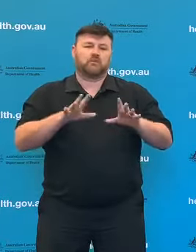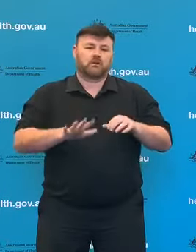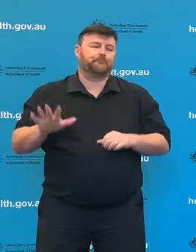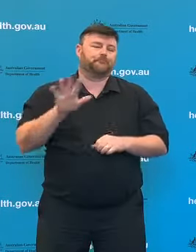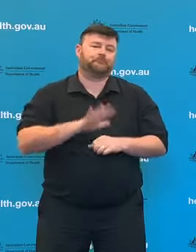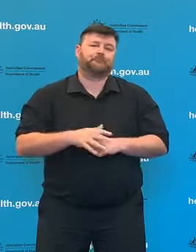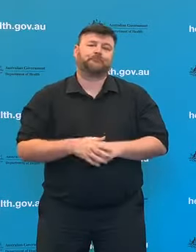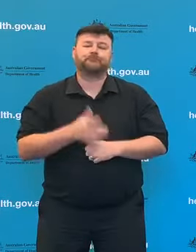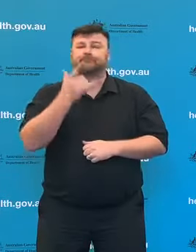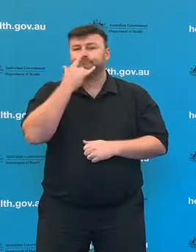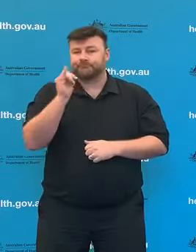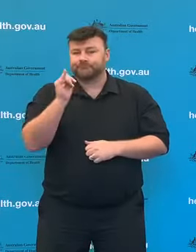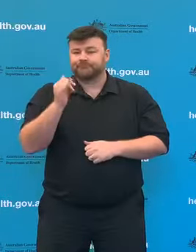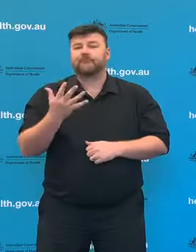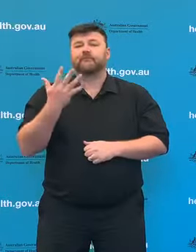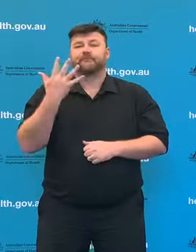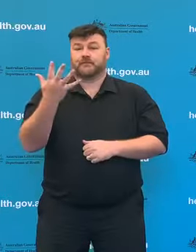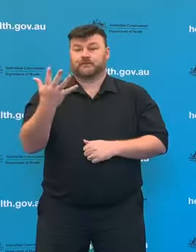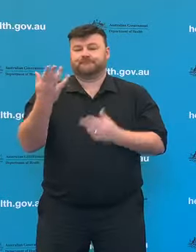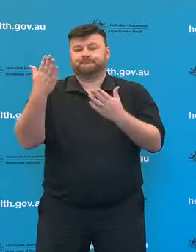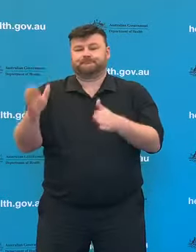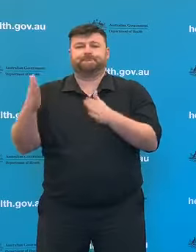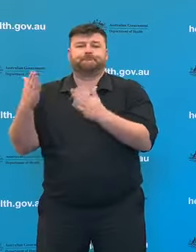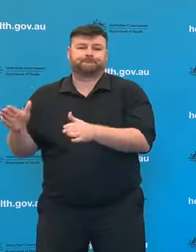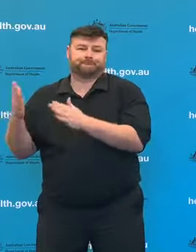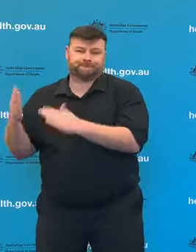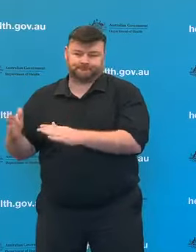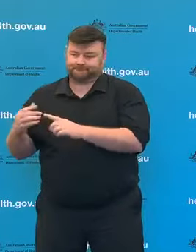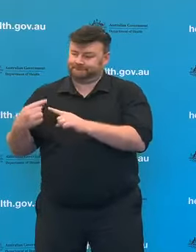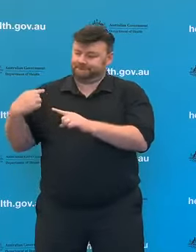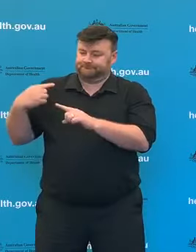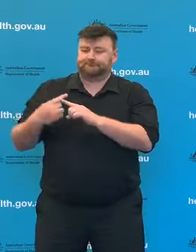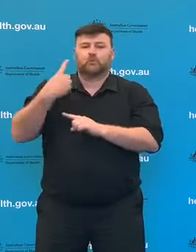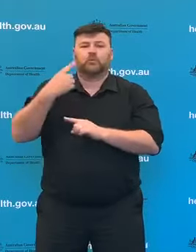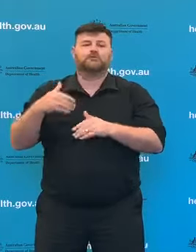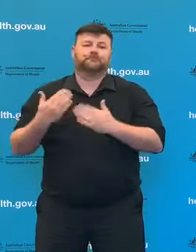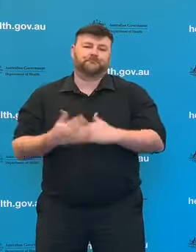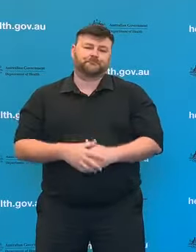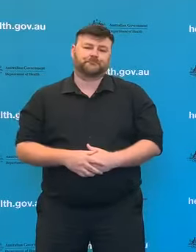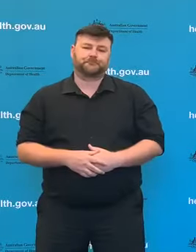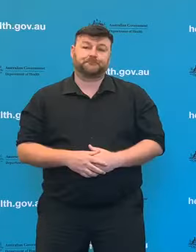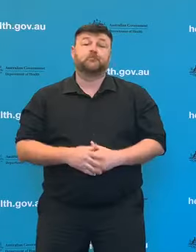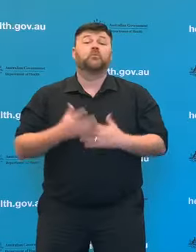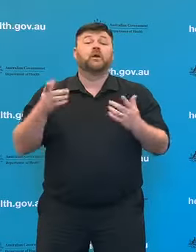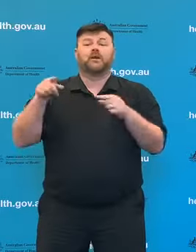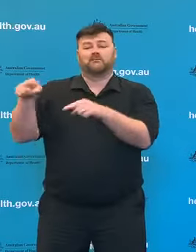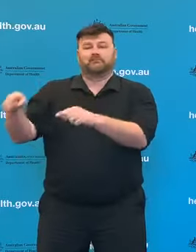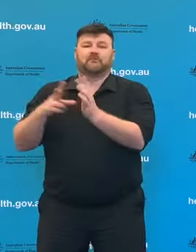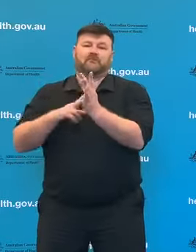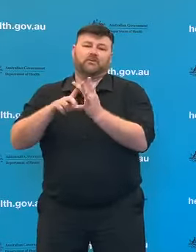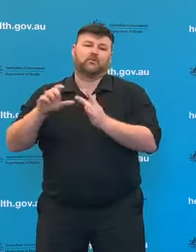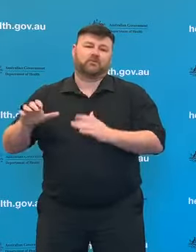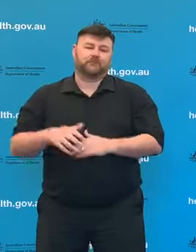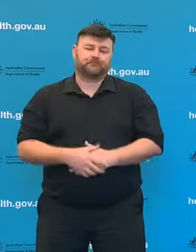Tragically another five deaths have been reported in the past 24 hours, all in Victoria. This brings a number of people who've